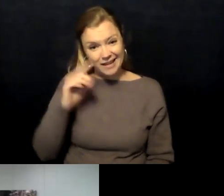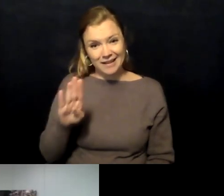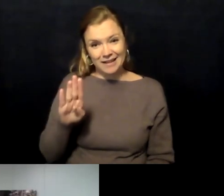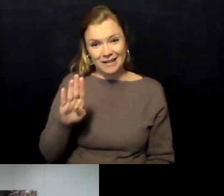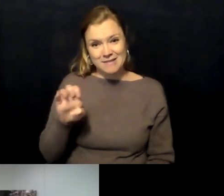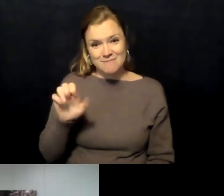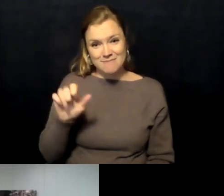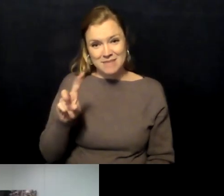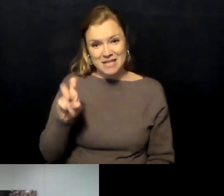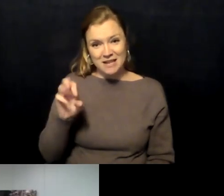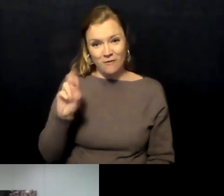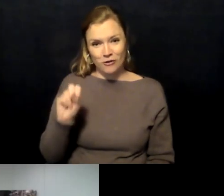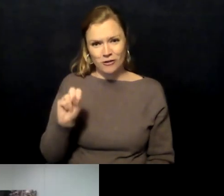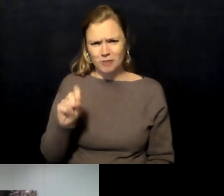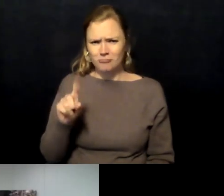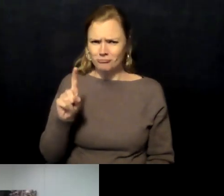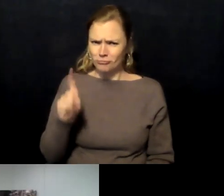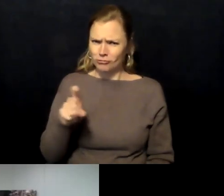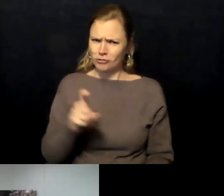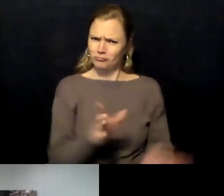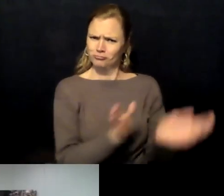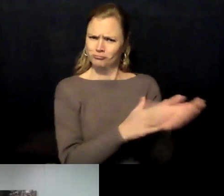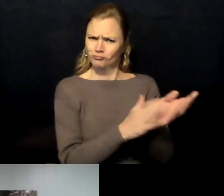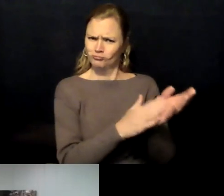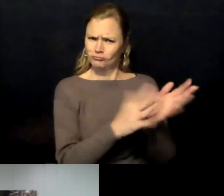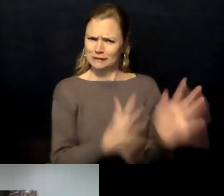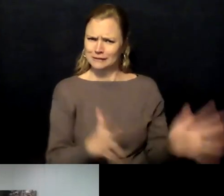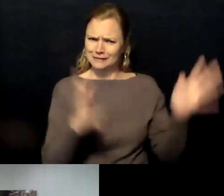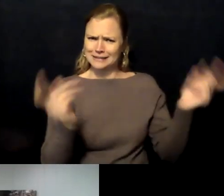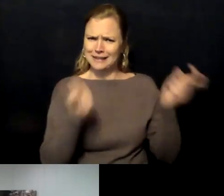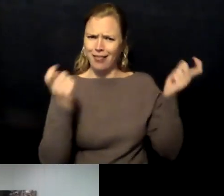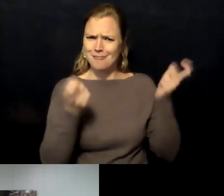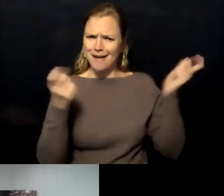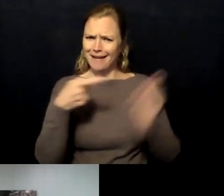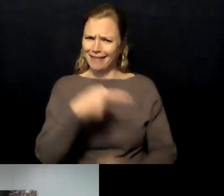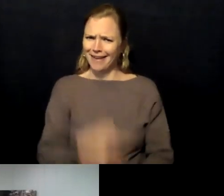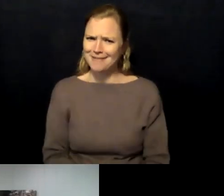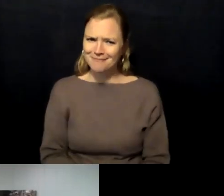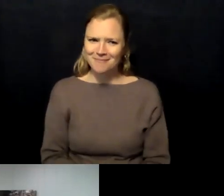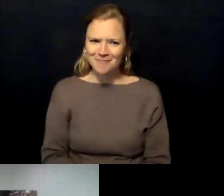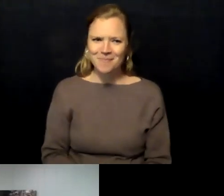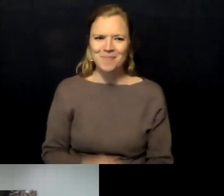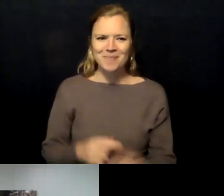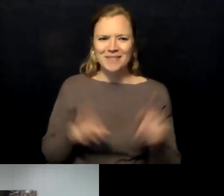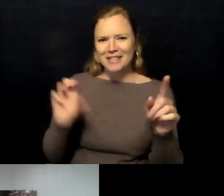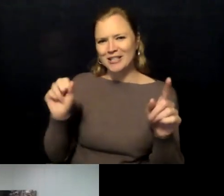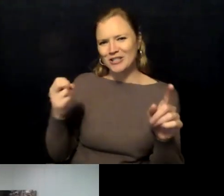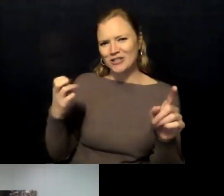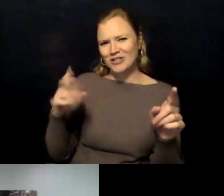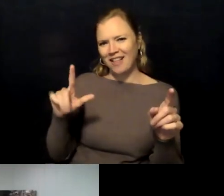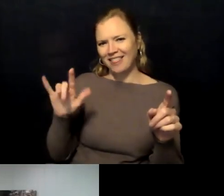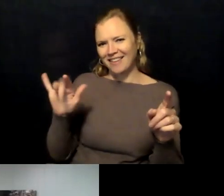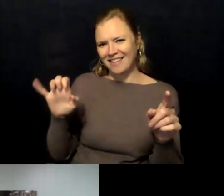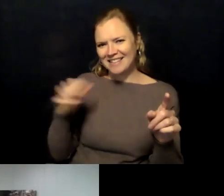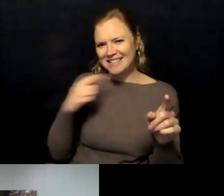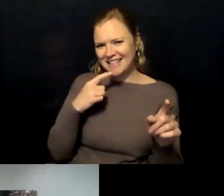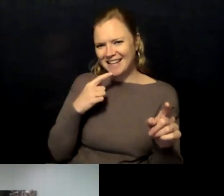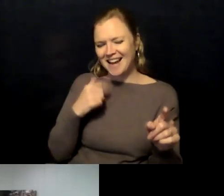celebrated. [Shellie] We love all of our animals and want to celebrate all of our animals. I'm now just trying